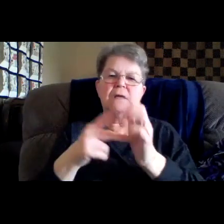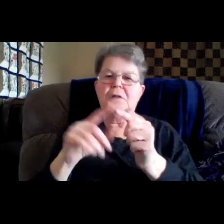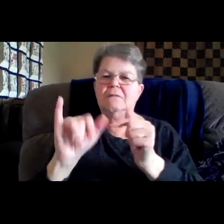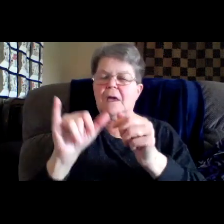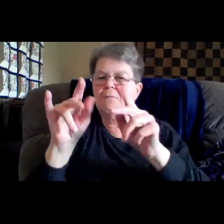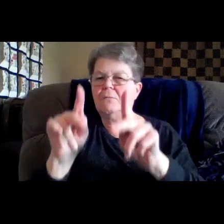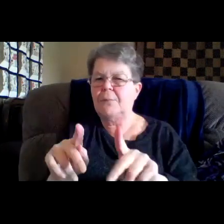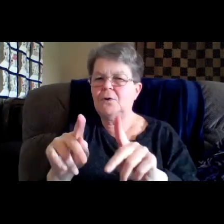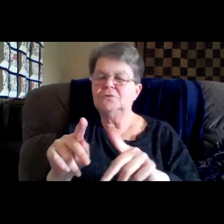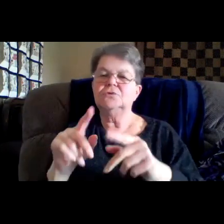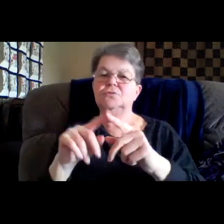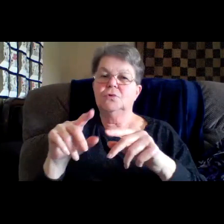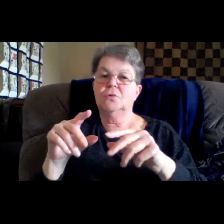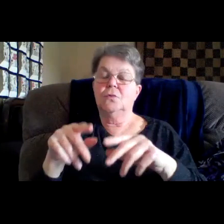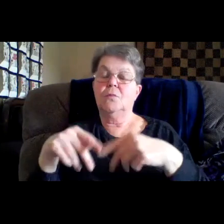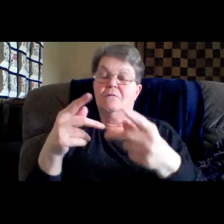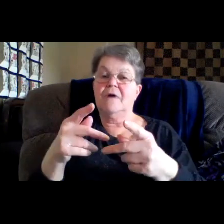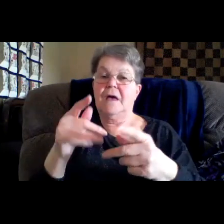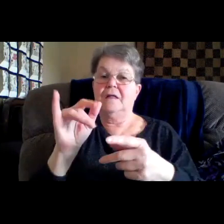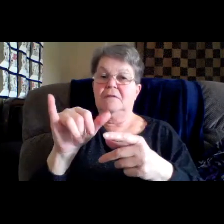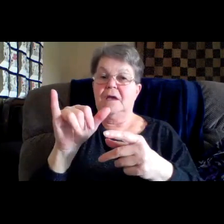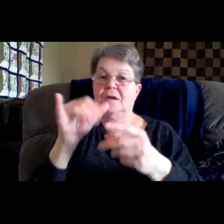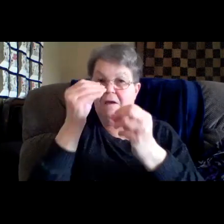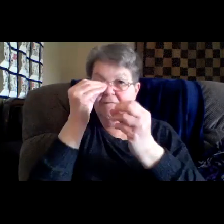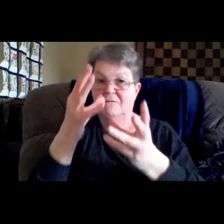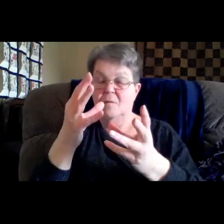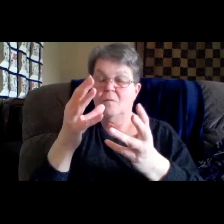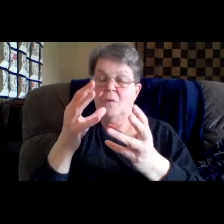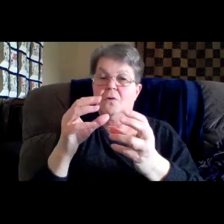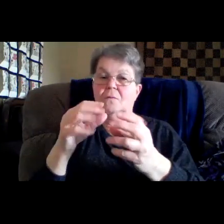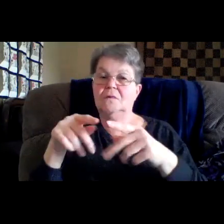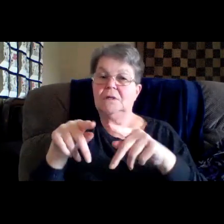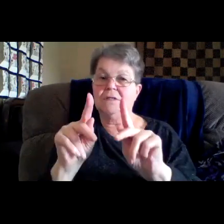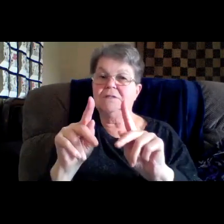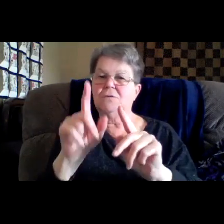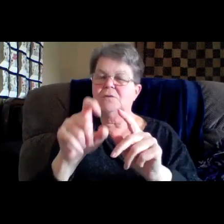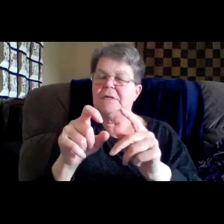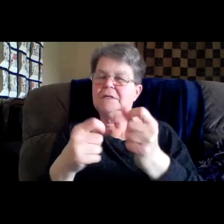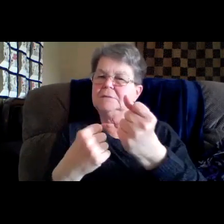So to provide informed consent, the person has to be supported to weigh those different options.